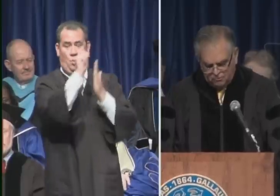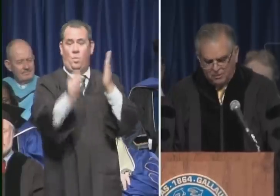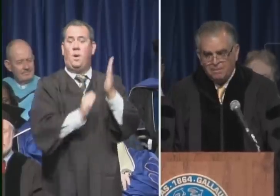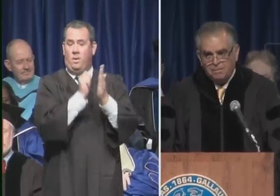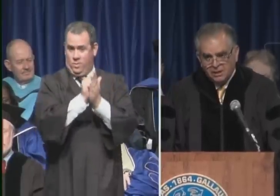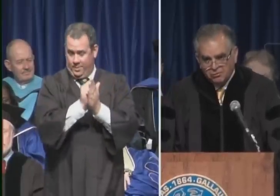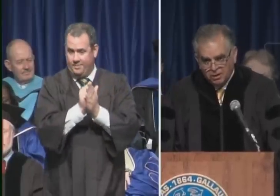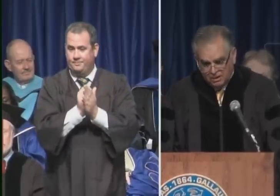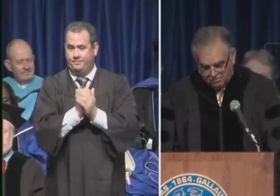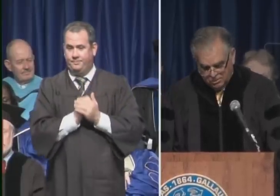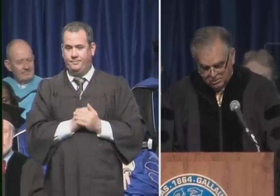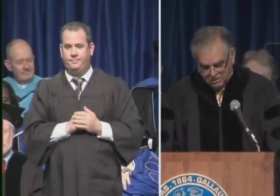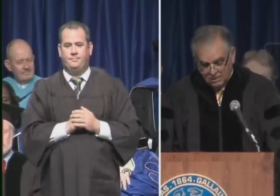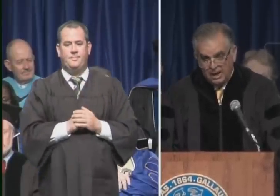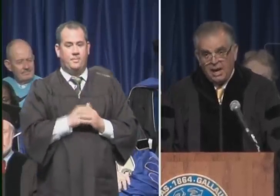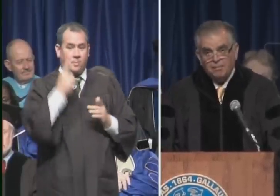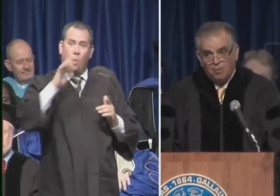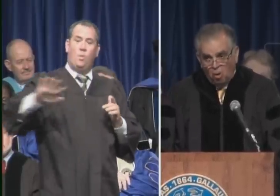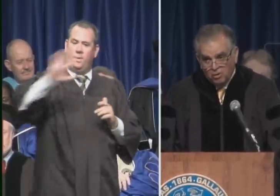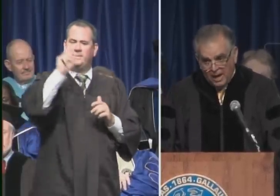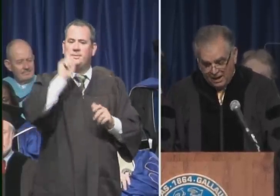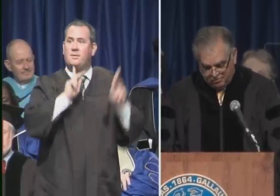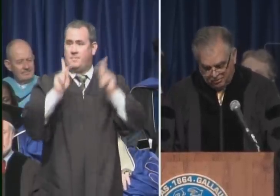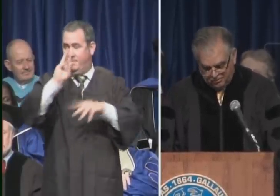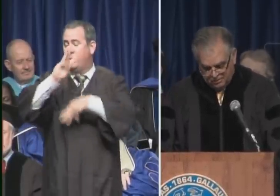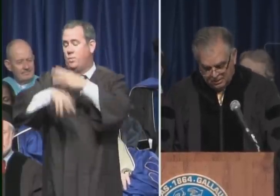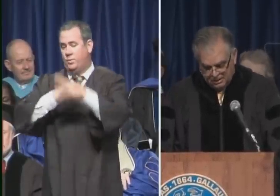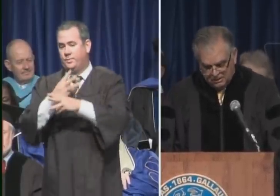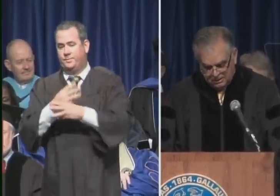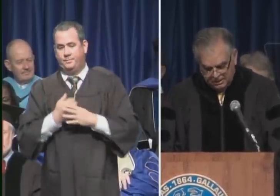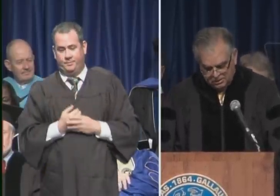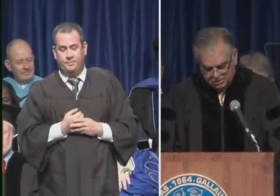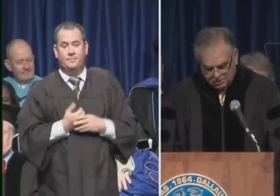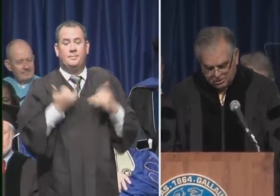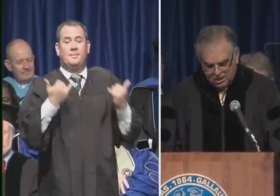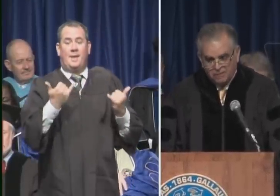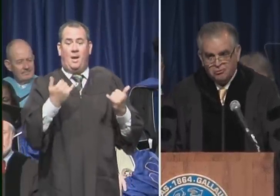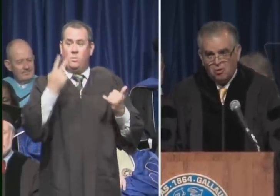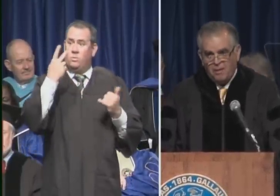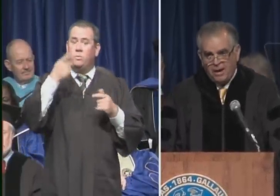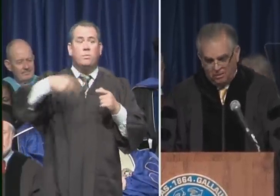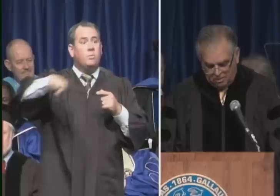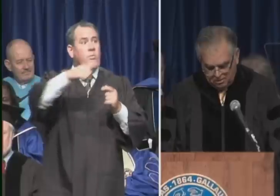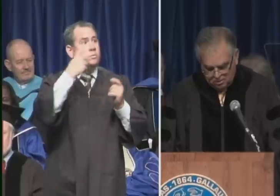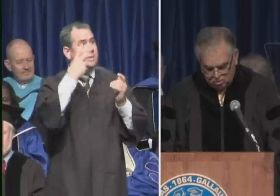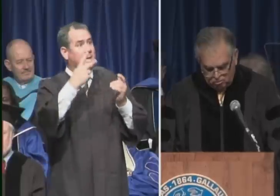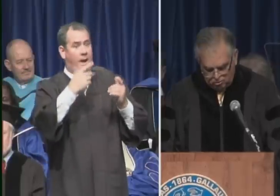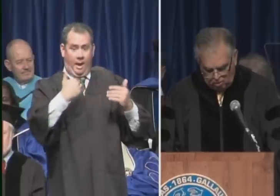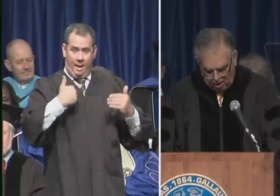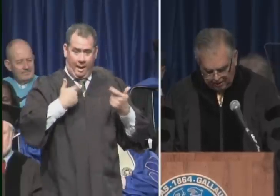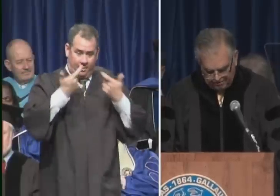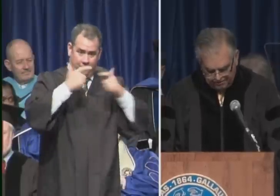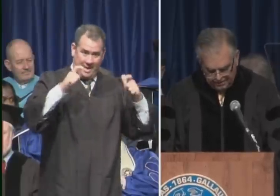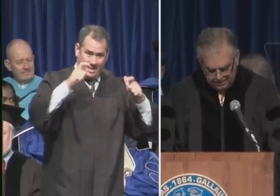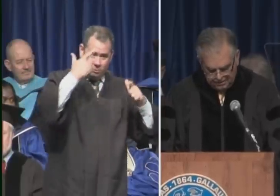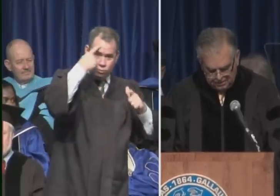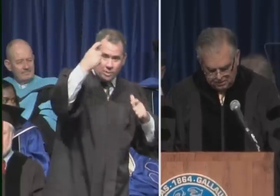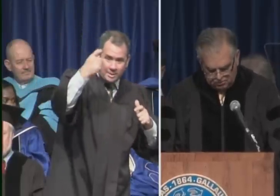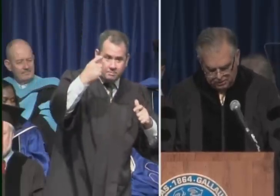that big dreams and bold actions lead to success no matter who you are.